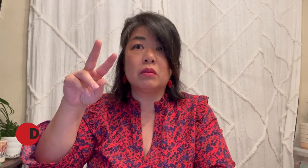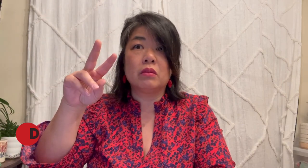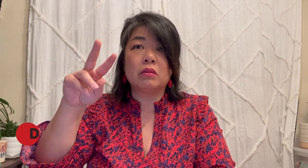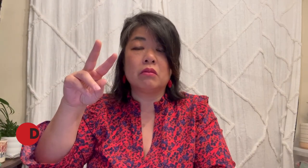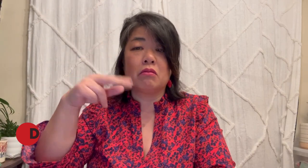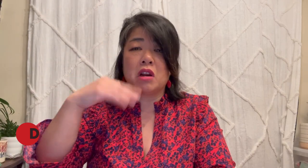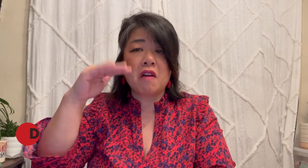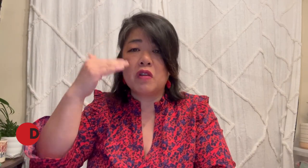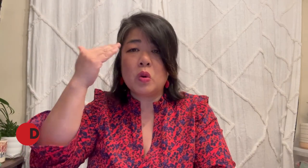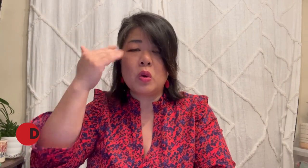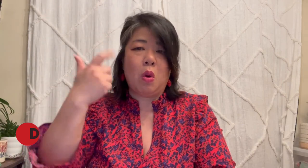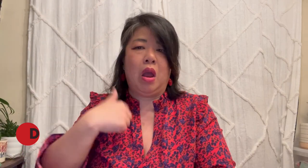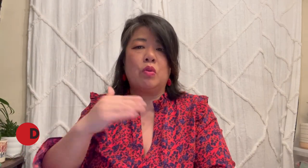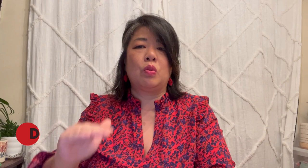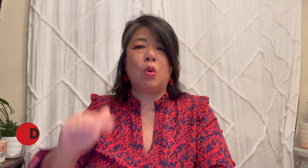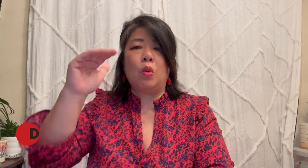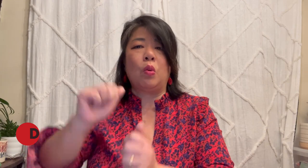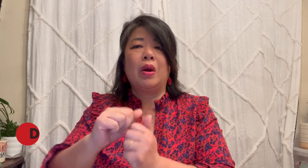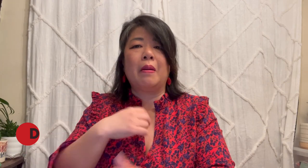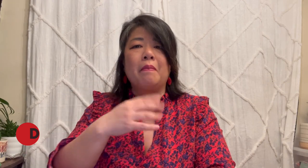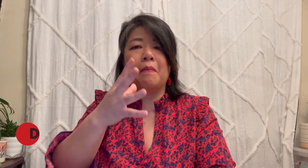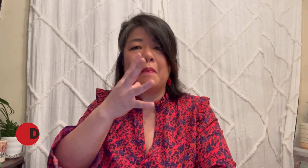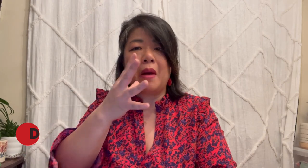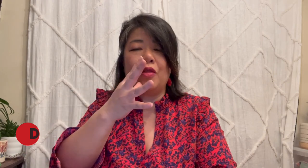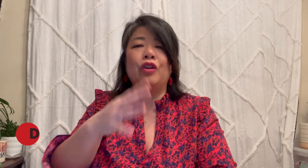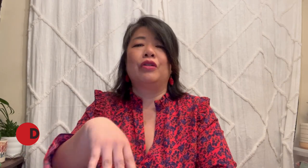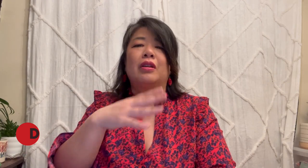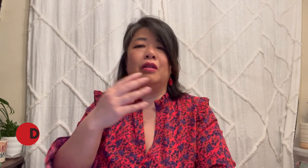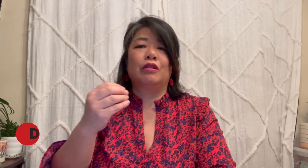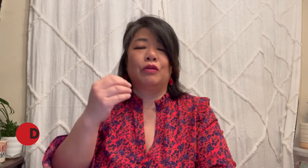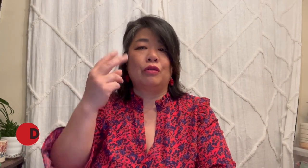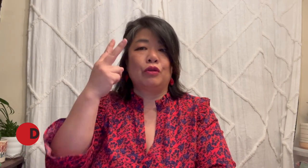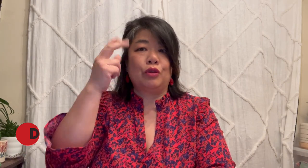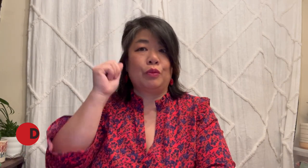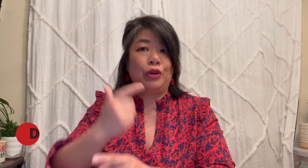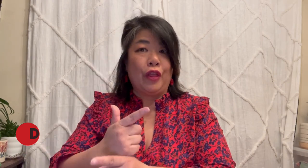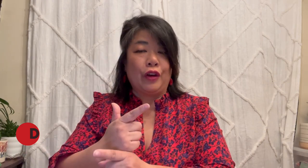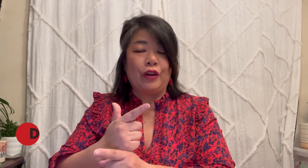of him because I grew up with my mother and 2 brothers in China.